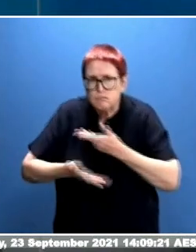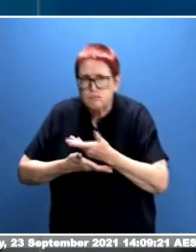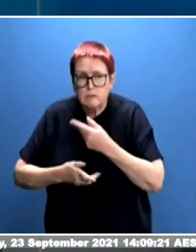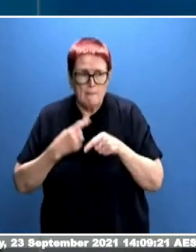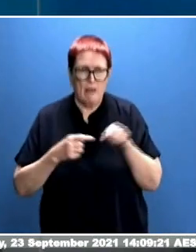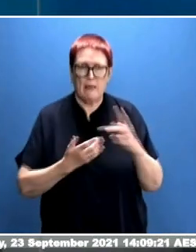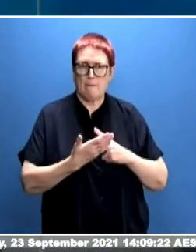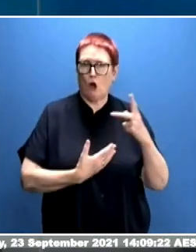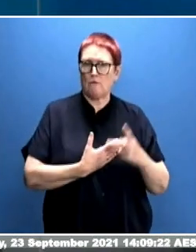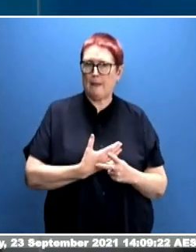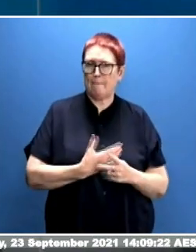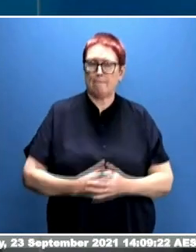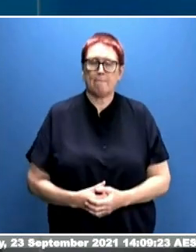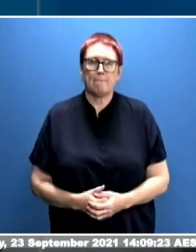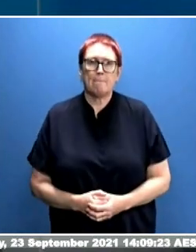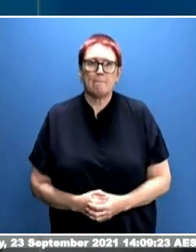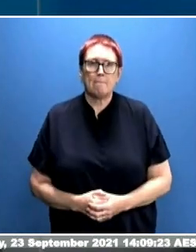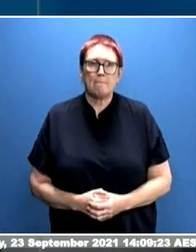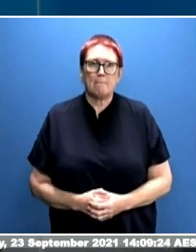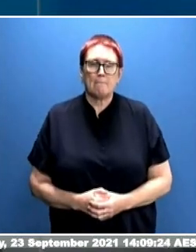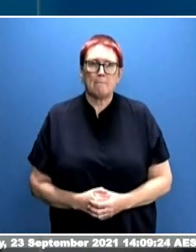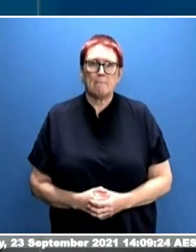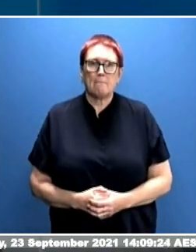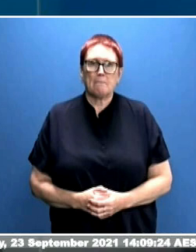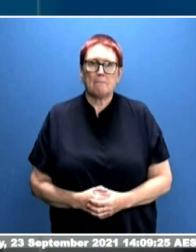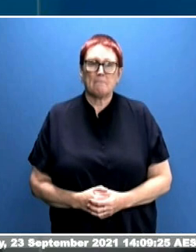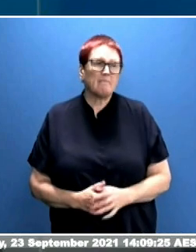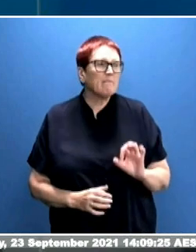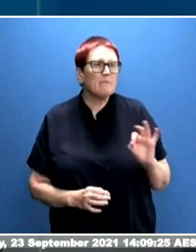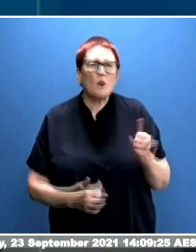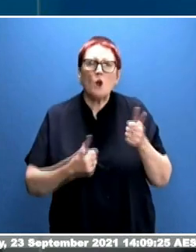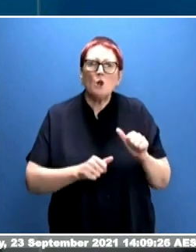In the interim, it was not used or it was used for residential --- general